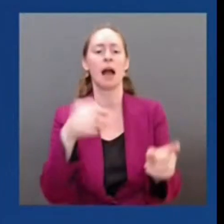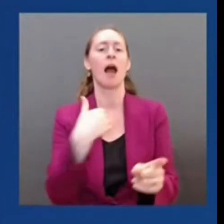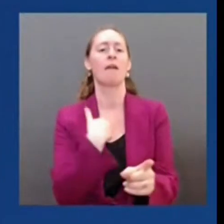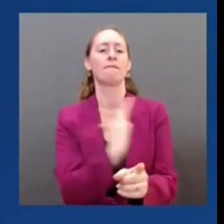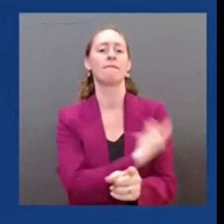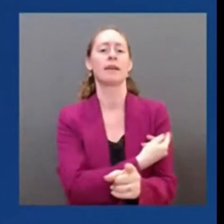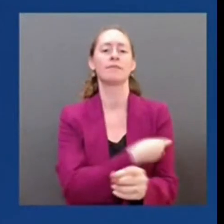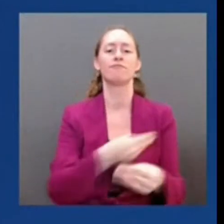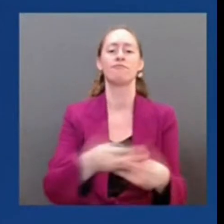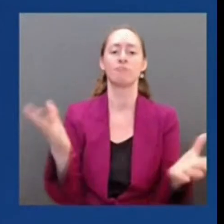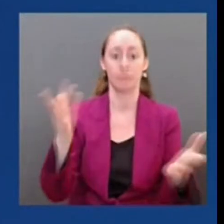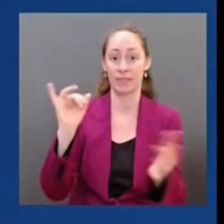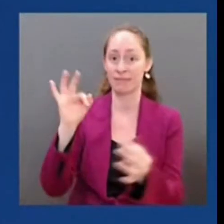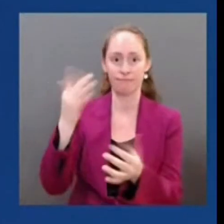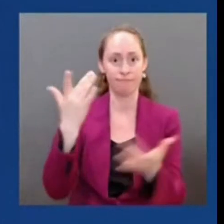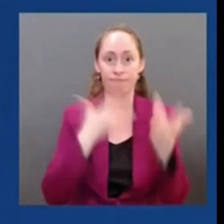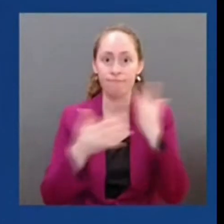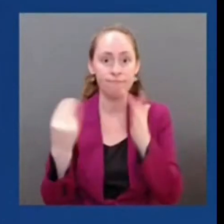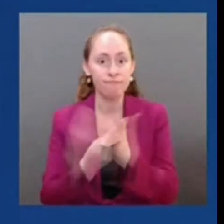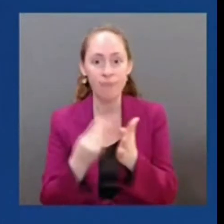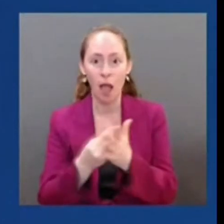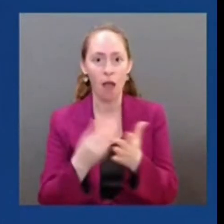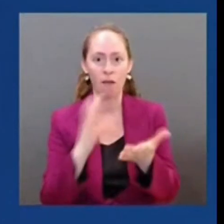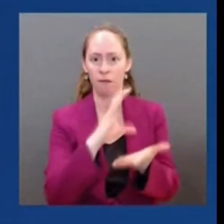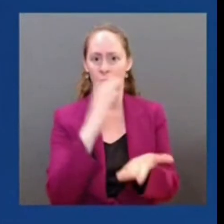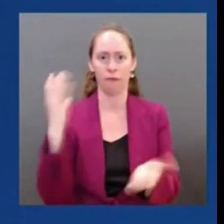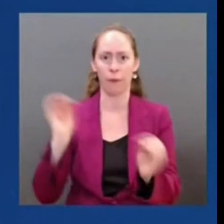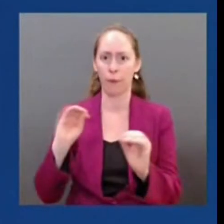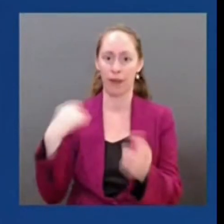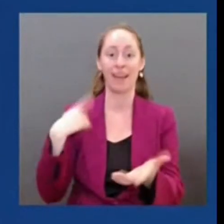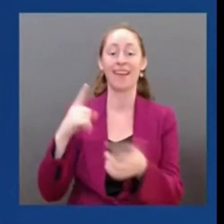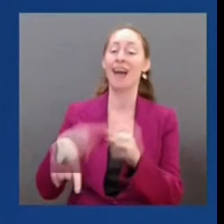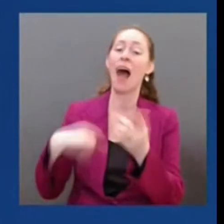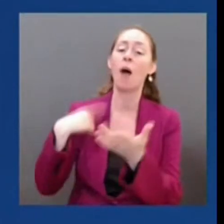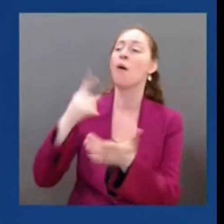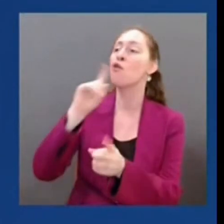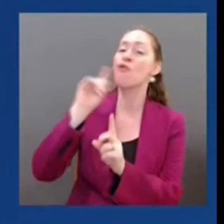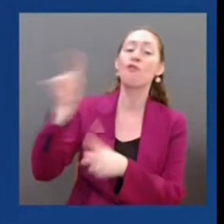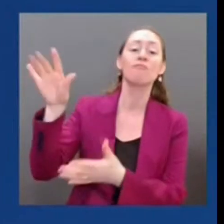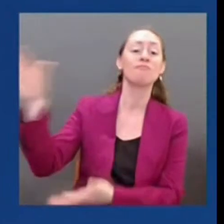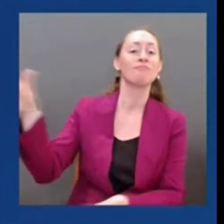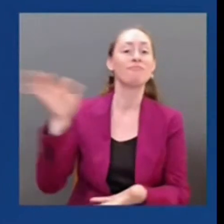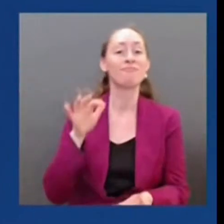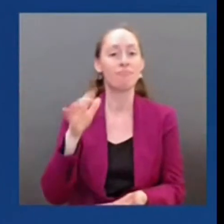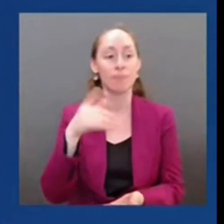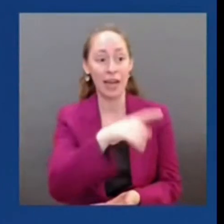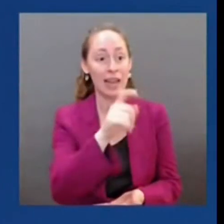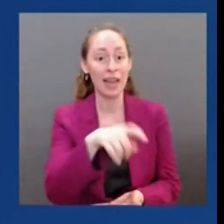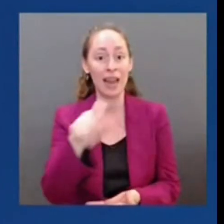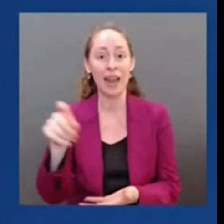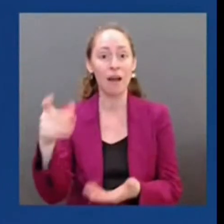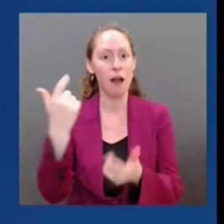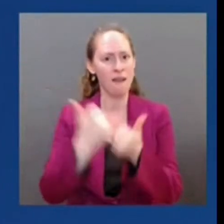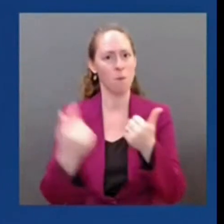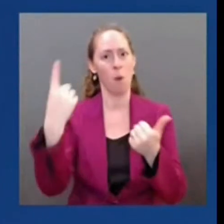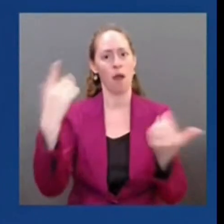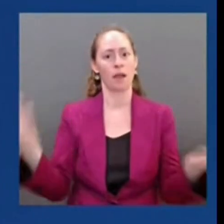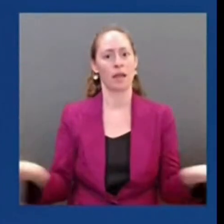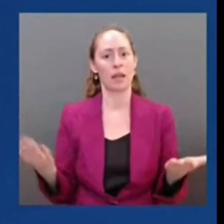WE DO NOT HAVE THE SOURS TO DO THAT RIGHT NOW. WITHOUT ADDITIONAL FUNDING FROM